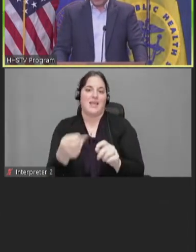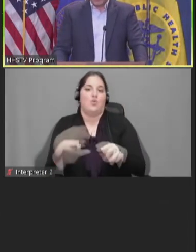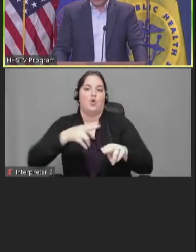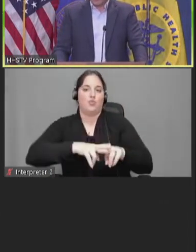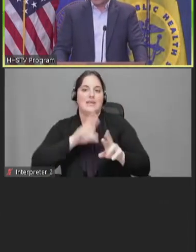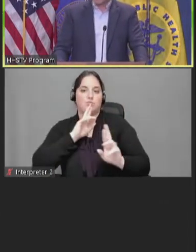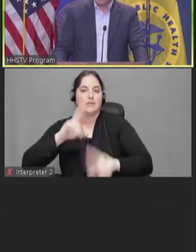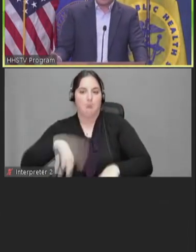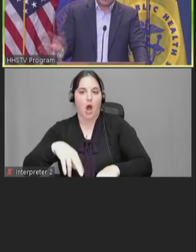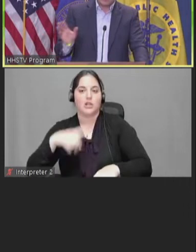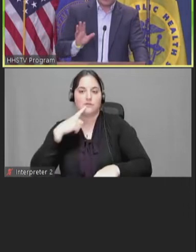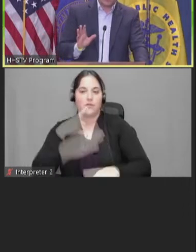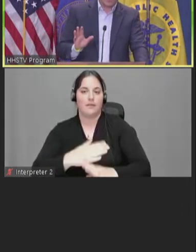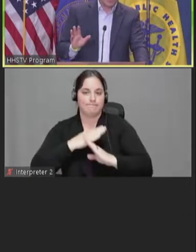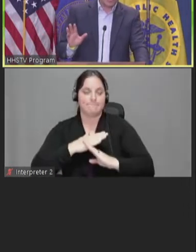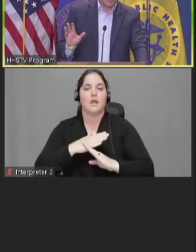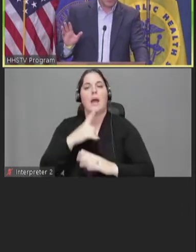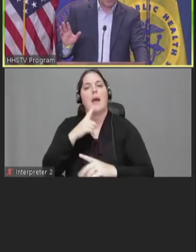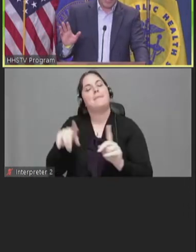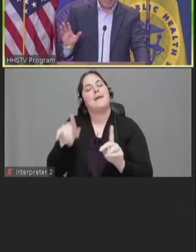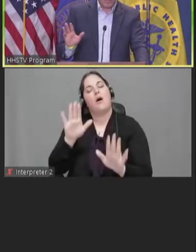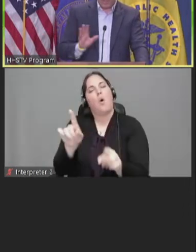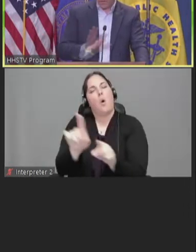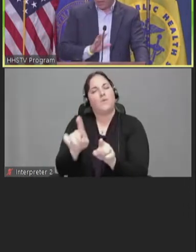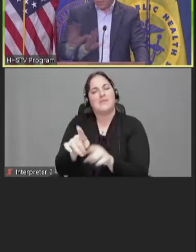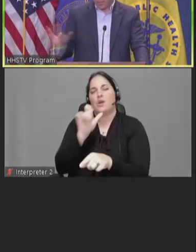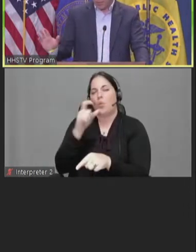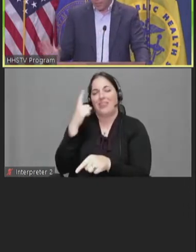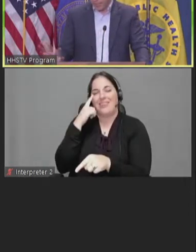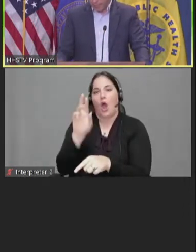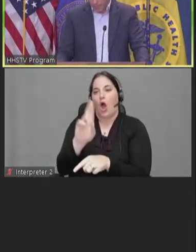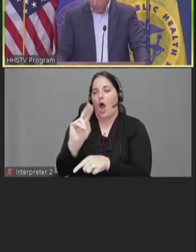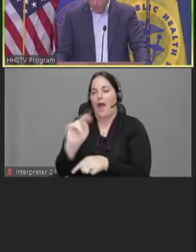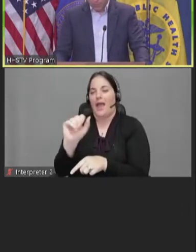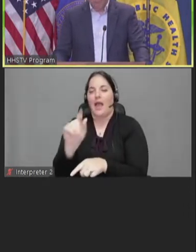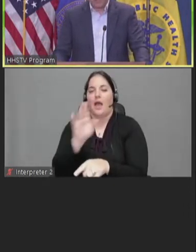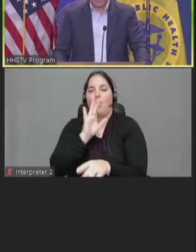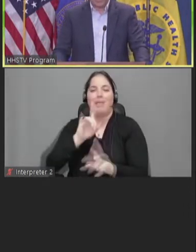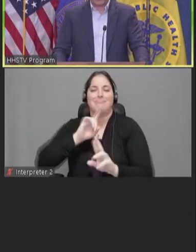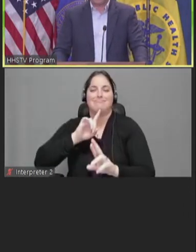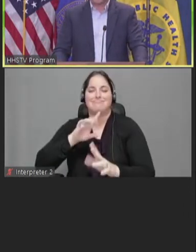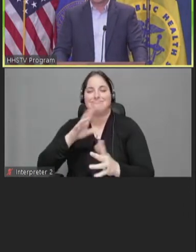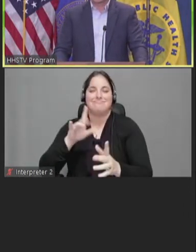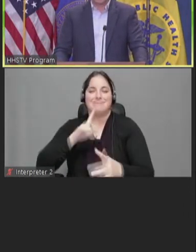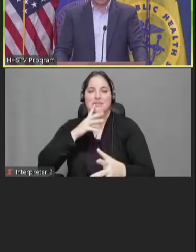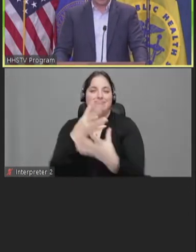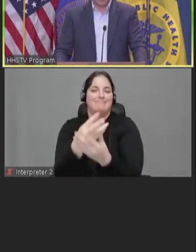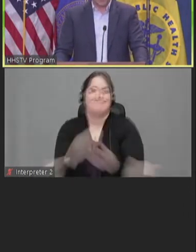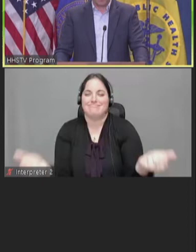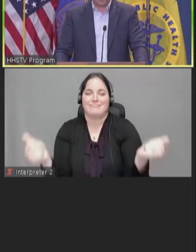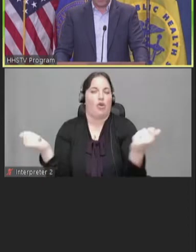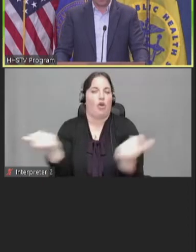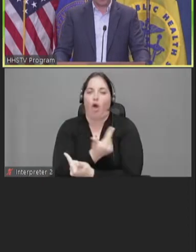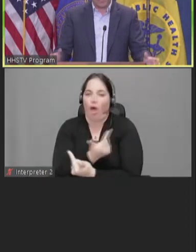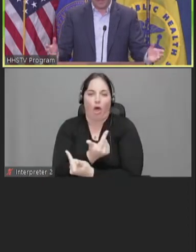think RNA vaccines are going to answer all of the immune response challenges that we're looking at.